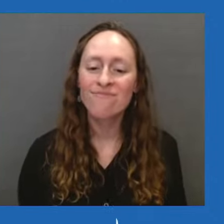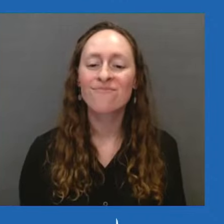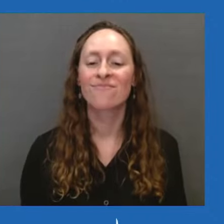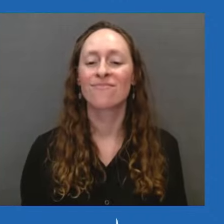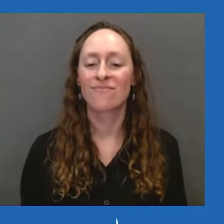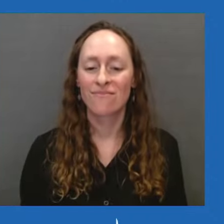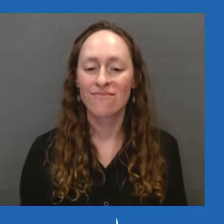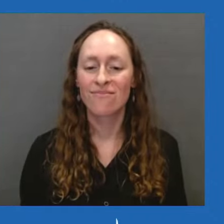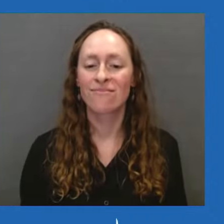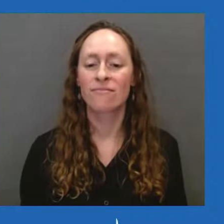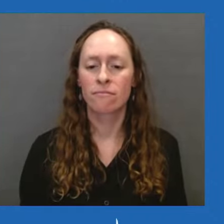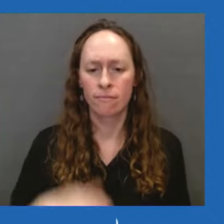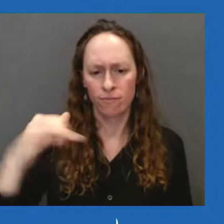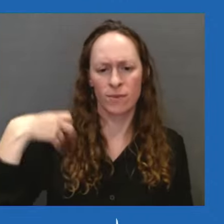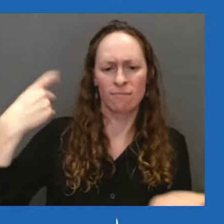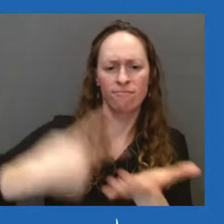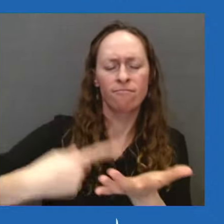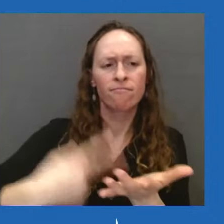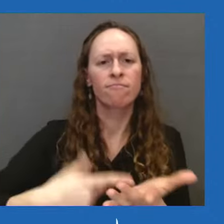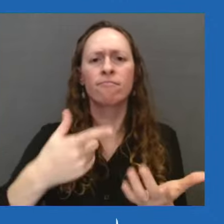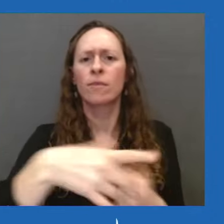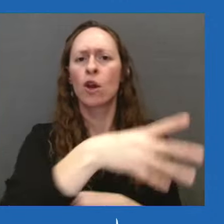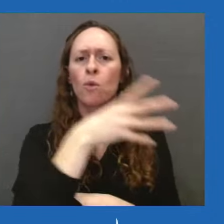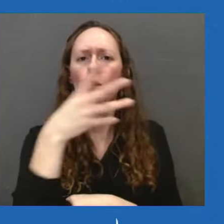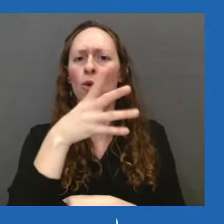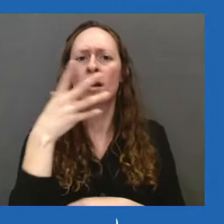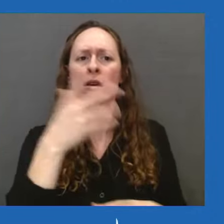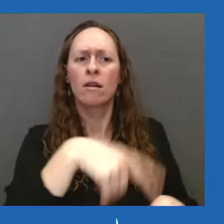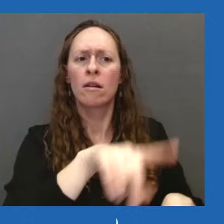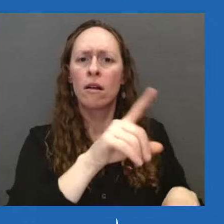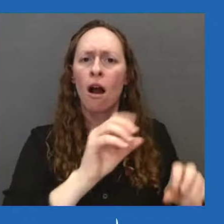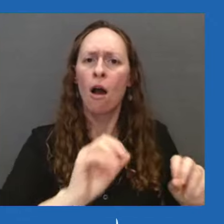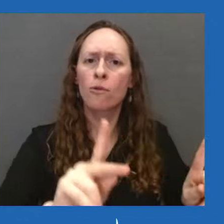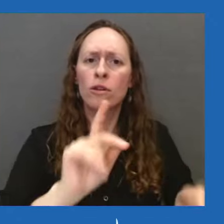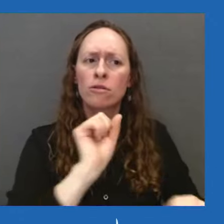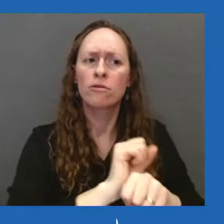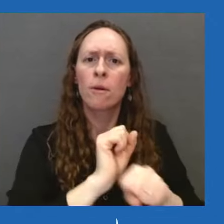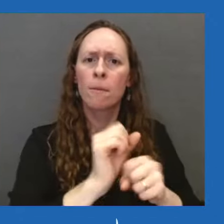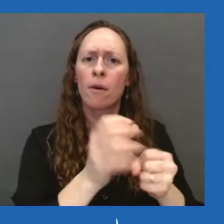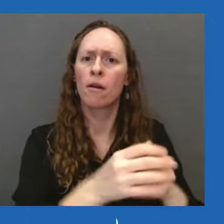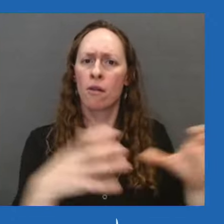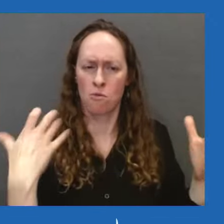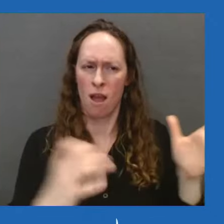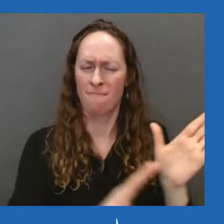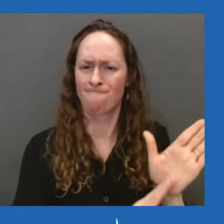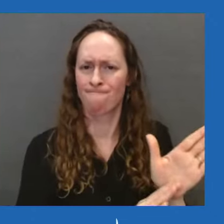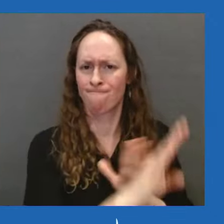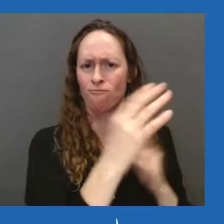Just four big corporations control more than half of the markets in beef, pork, and poultry in all of America.